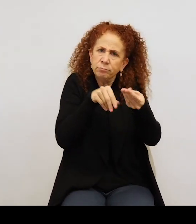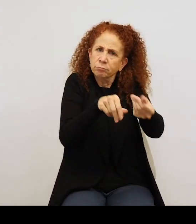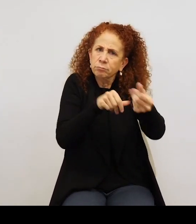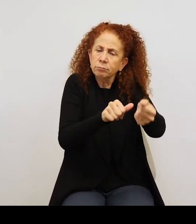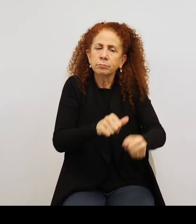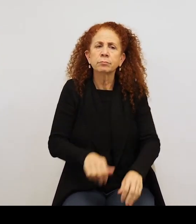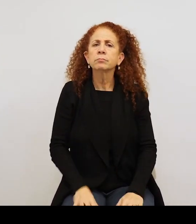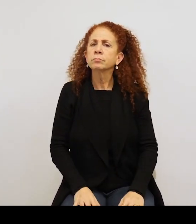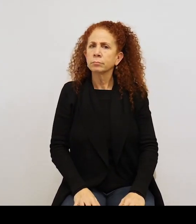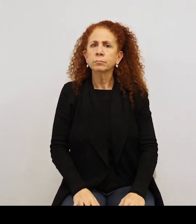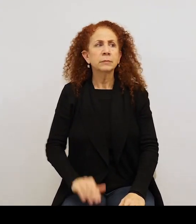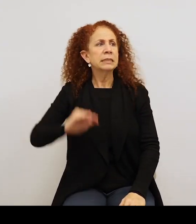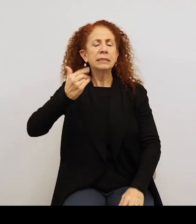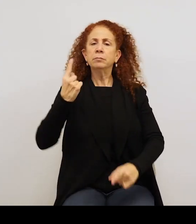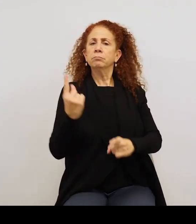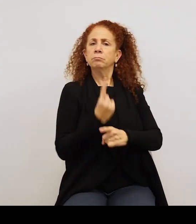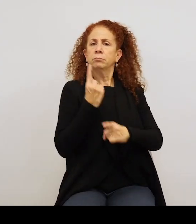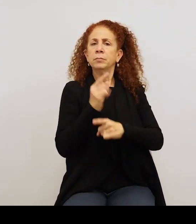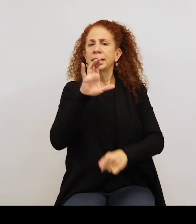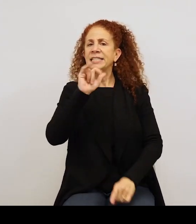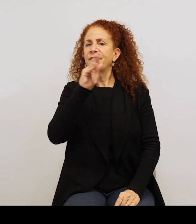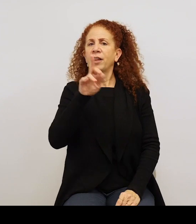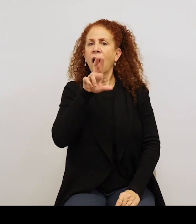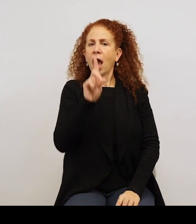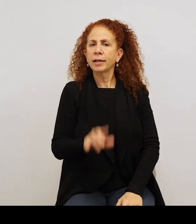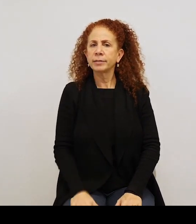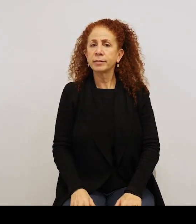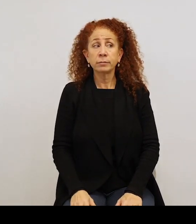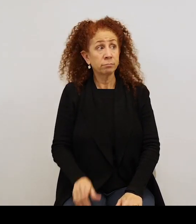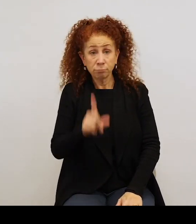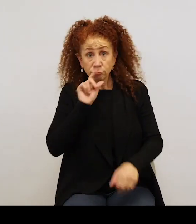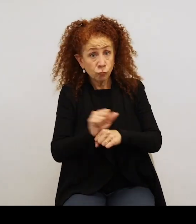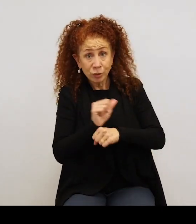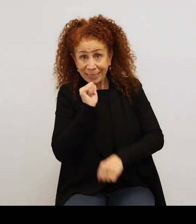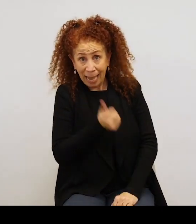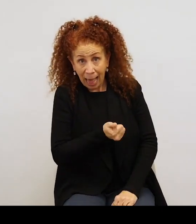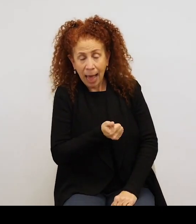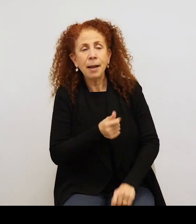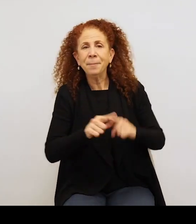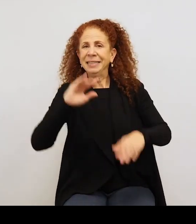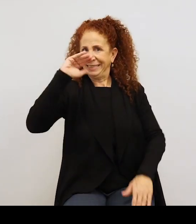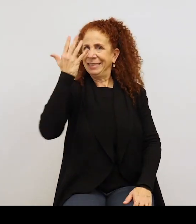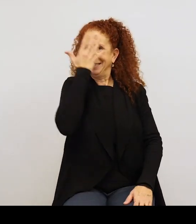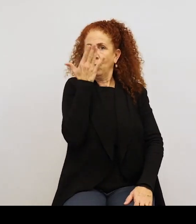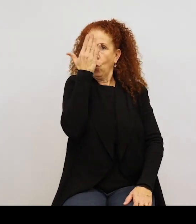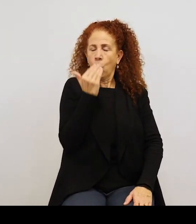They appear very civilized, even if they're not really, due to the continued inequalities